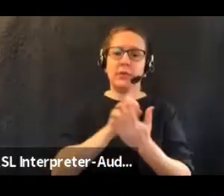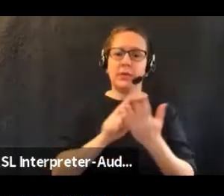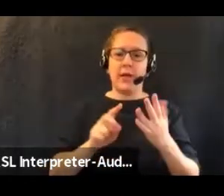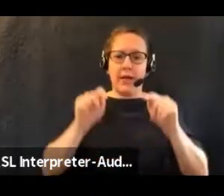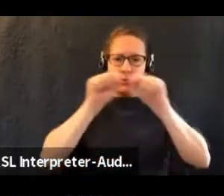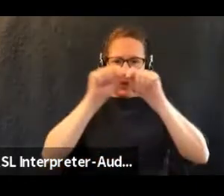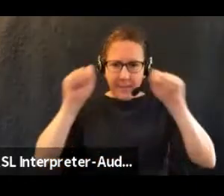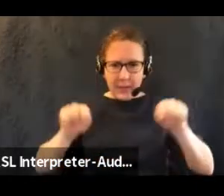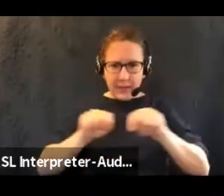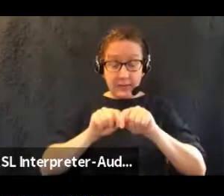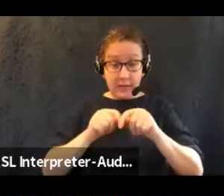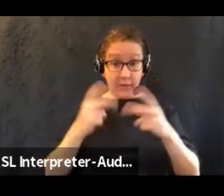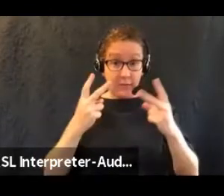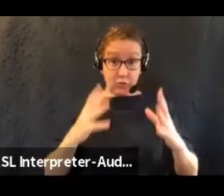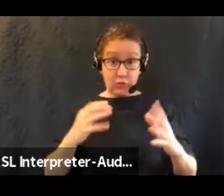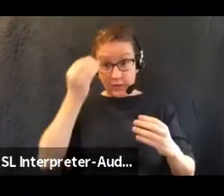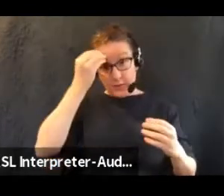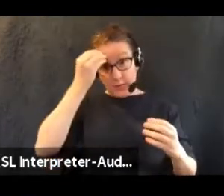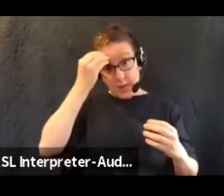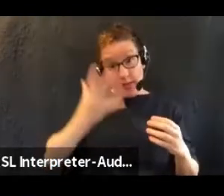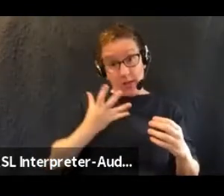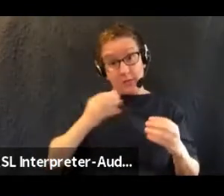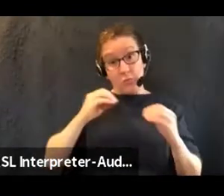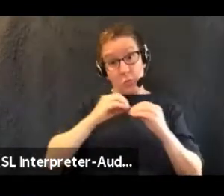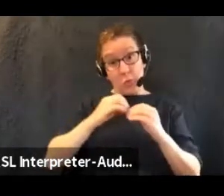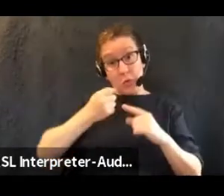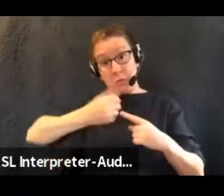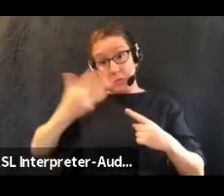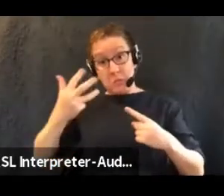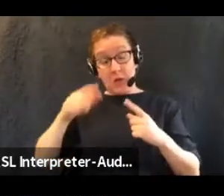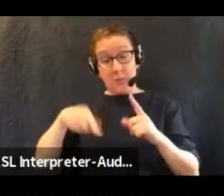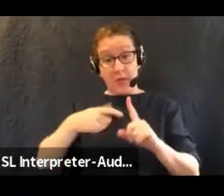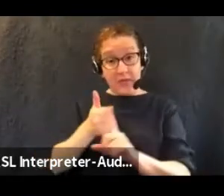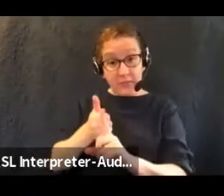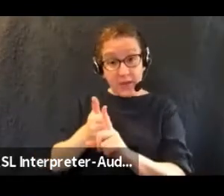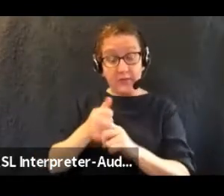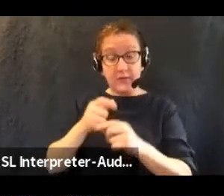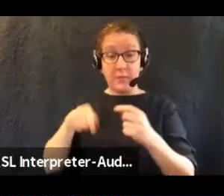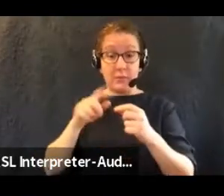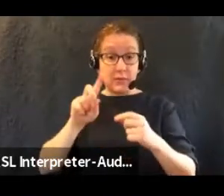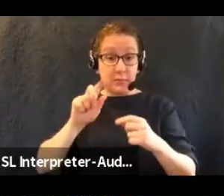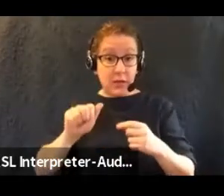visitor can tell us more about themselves, about their disability, about their needs,